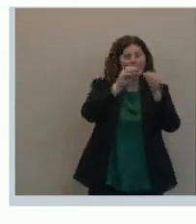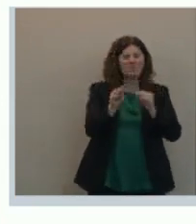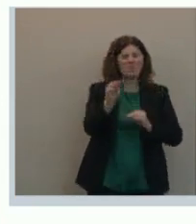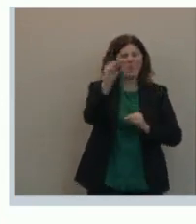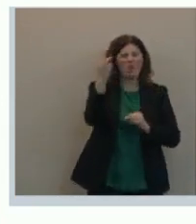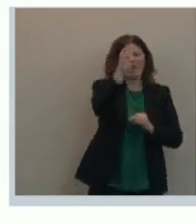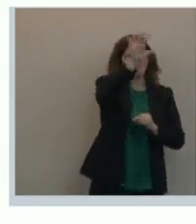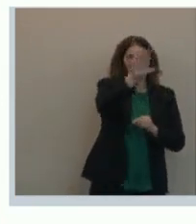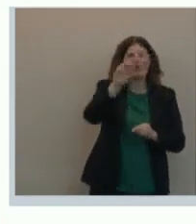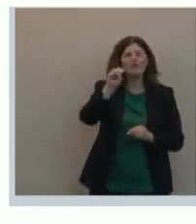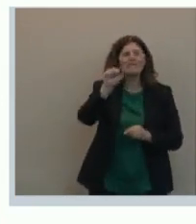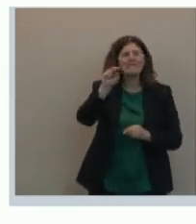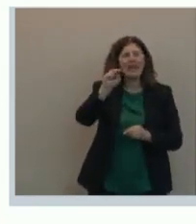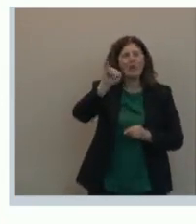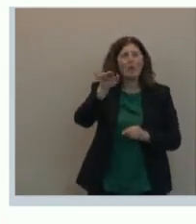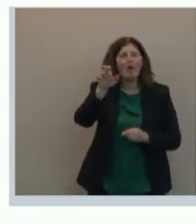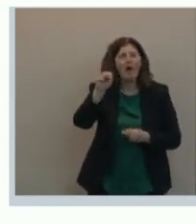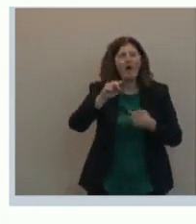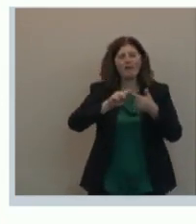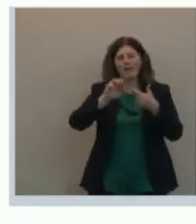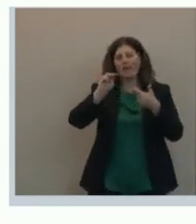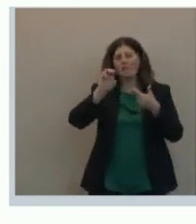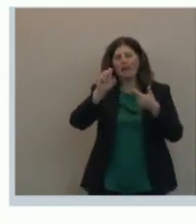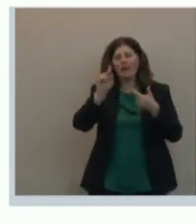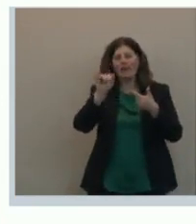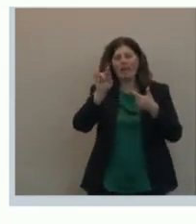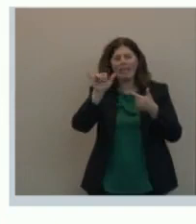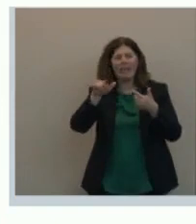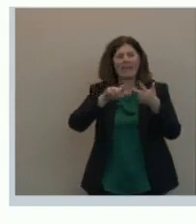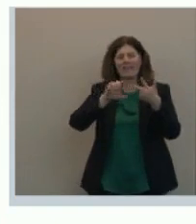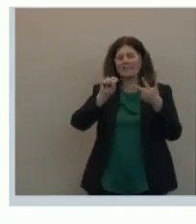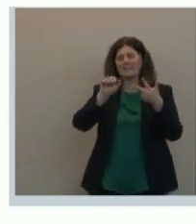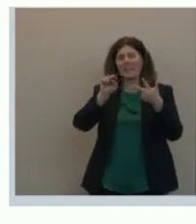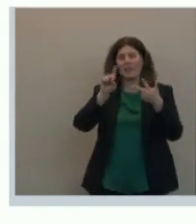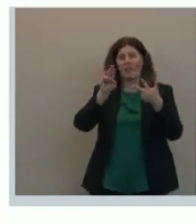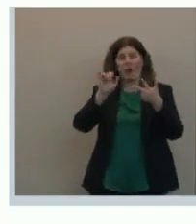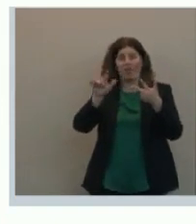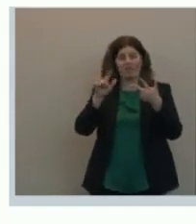OUR STATEWIDE DELIVERY SYSTEM EFFORT IS VERY FOCUSED THEIR.